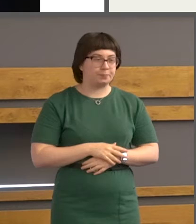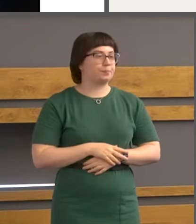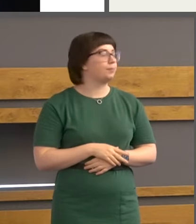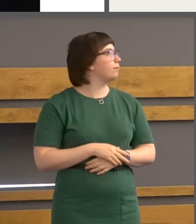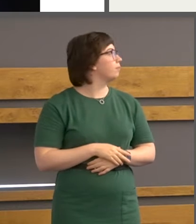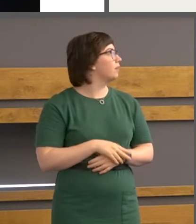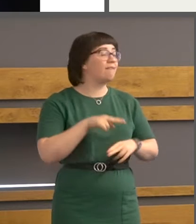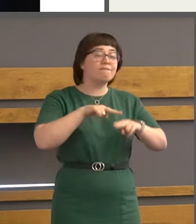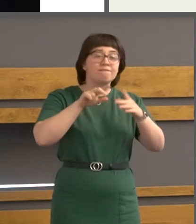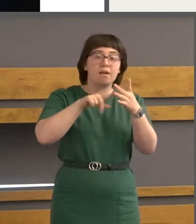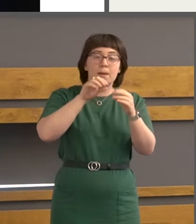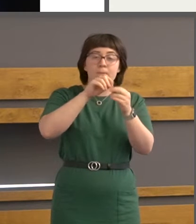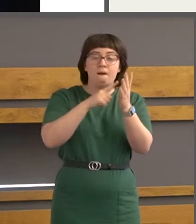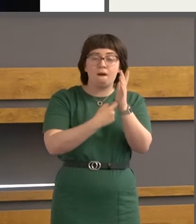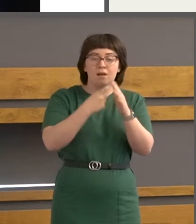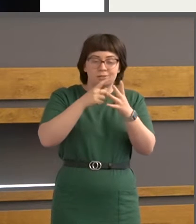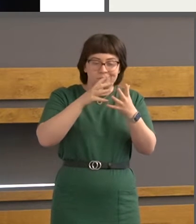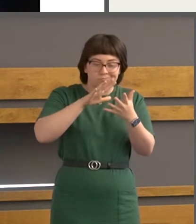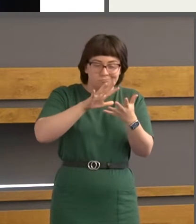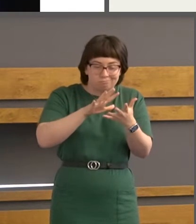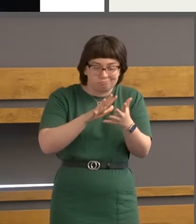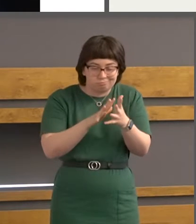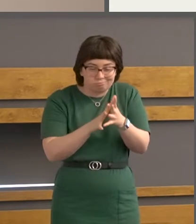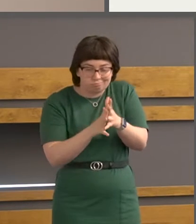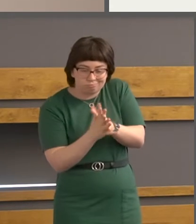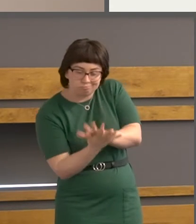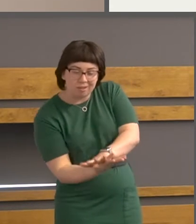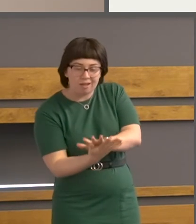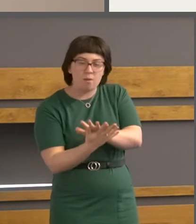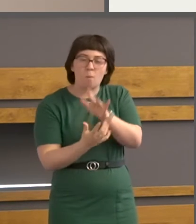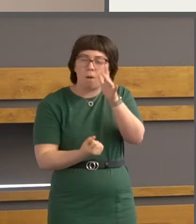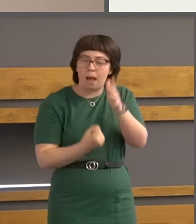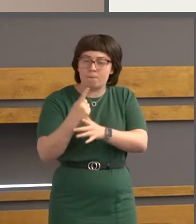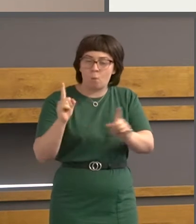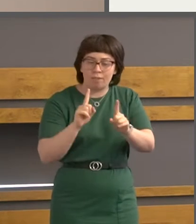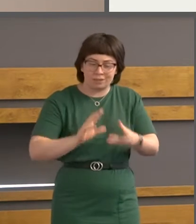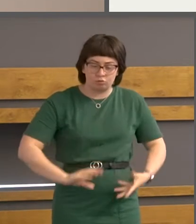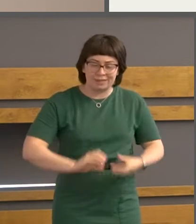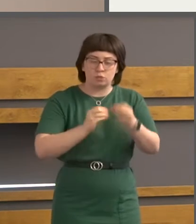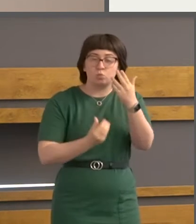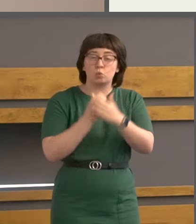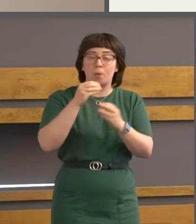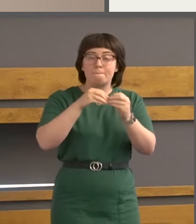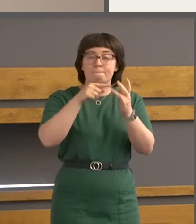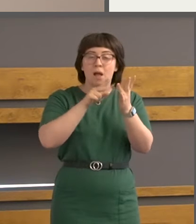As the fibers are beaten down in the Hollander beater, the fibers actually form a new bind that are completely arbitrary.